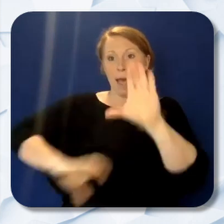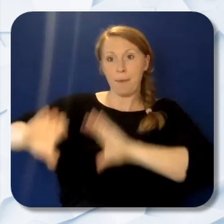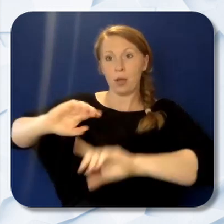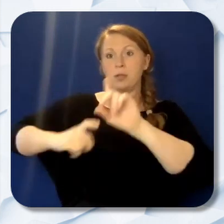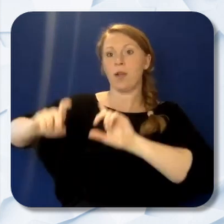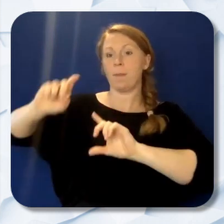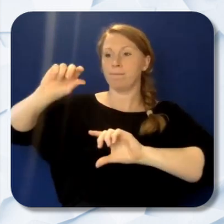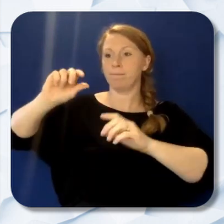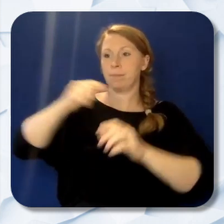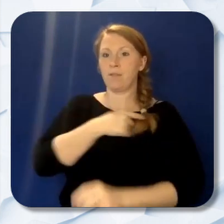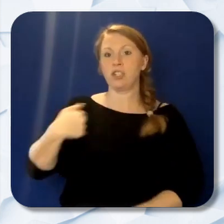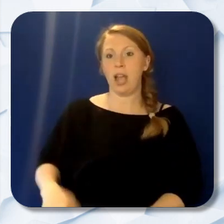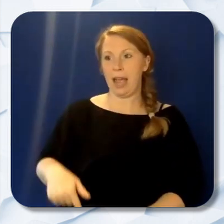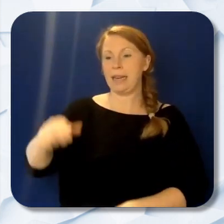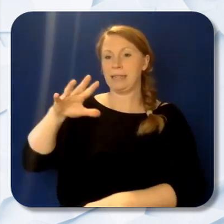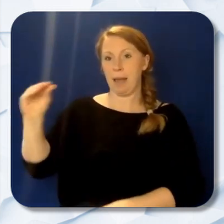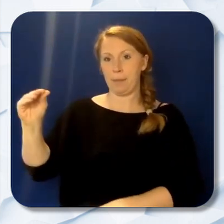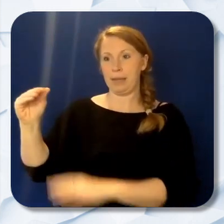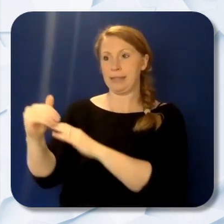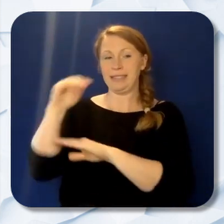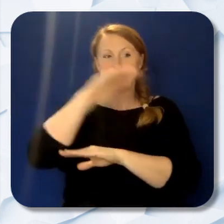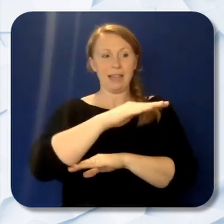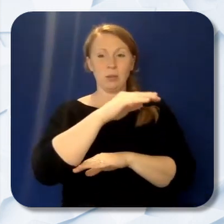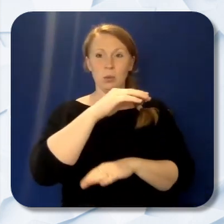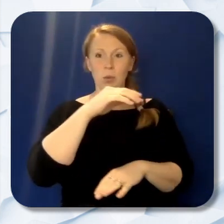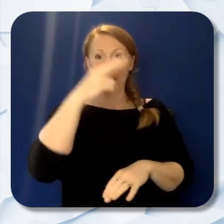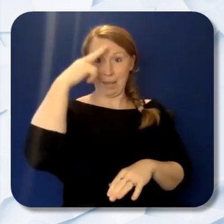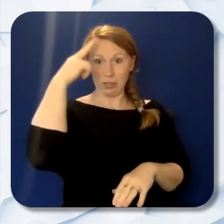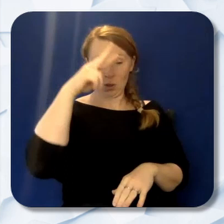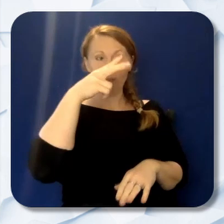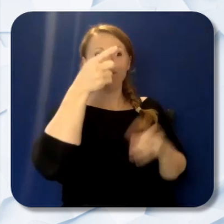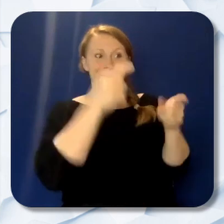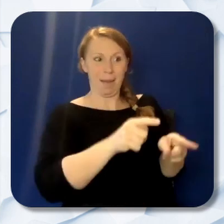companies are being sent into Mexico, where fentanyl is being produced. After